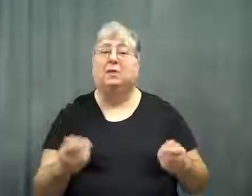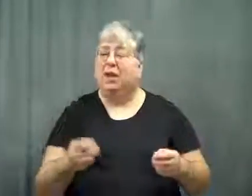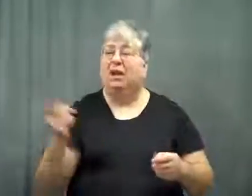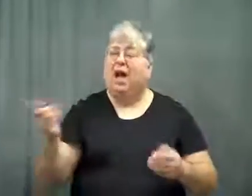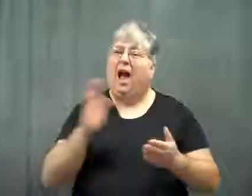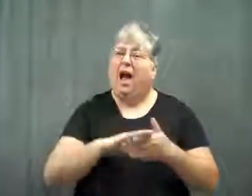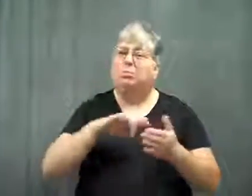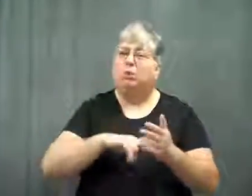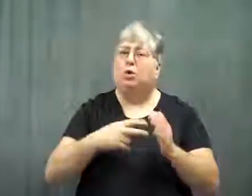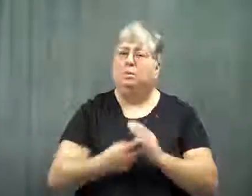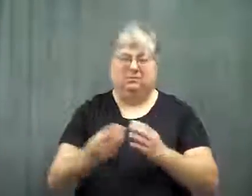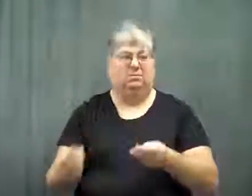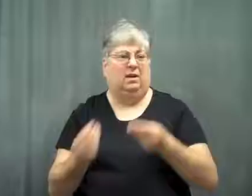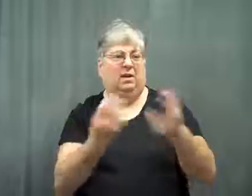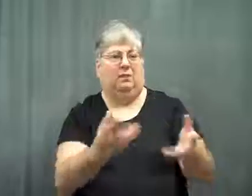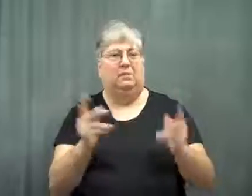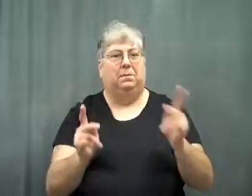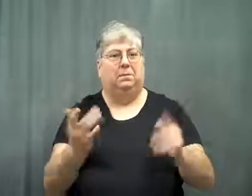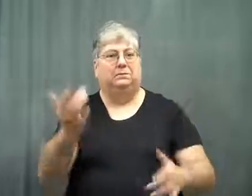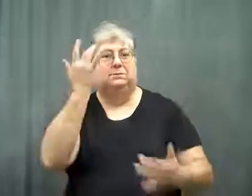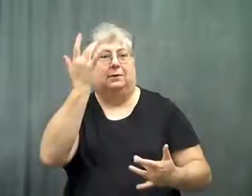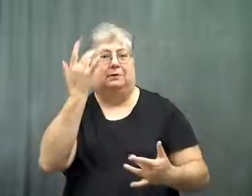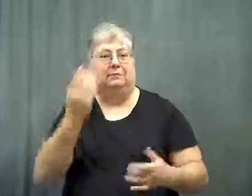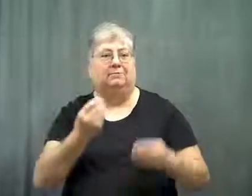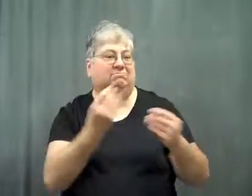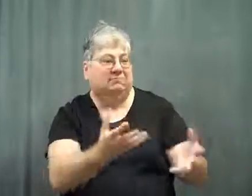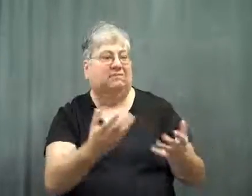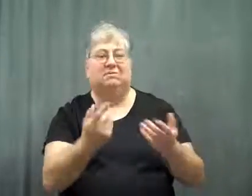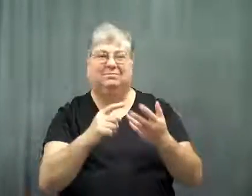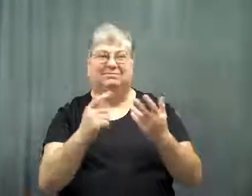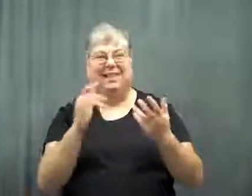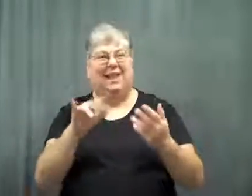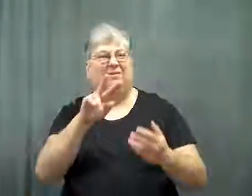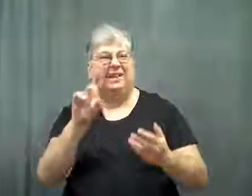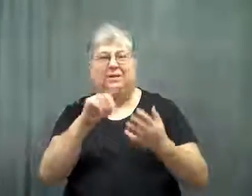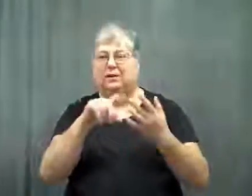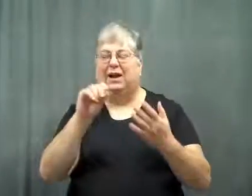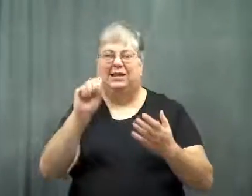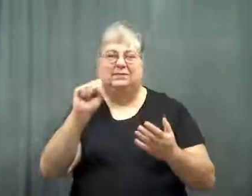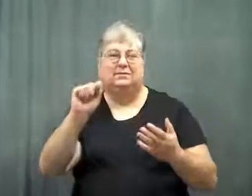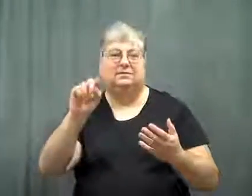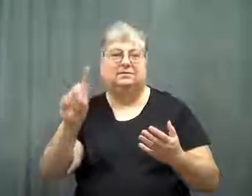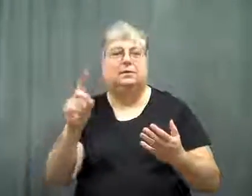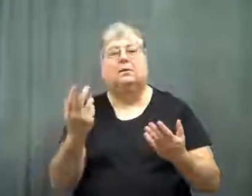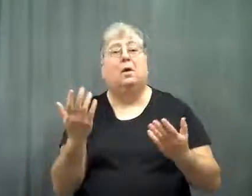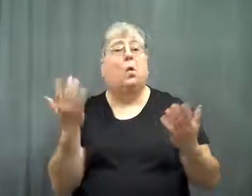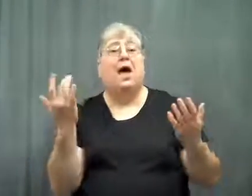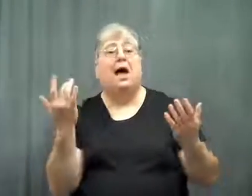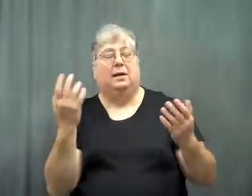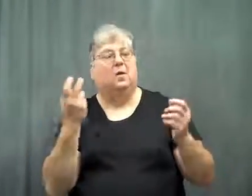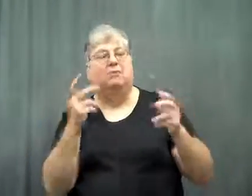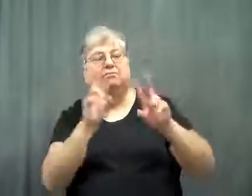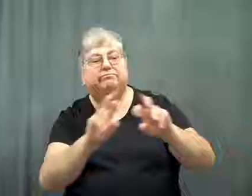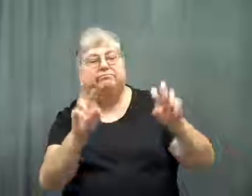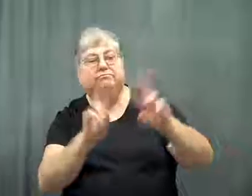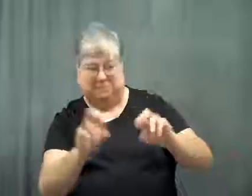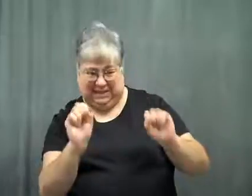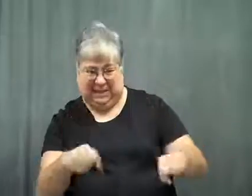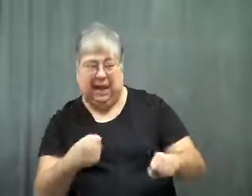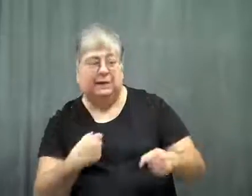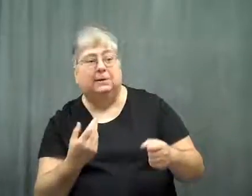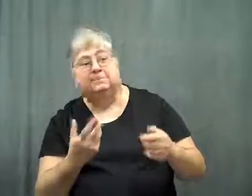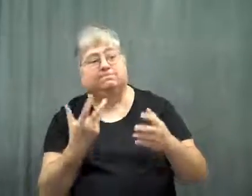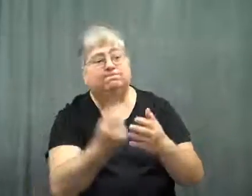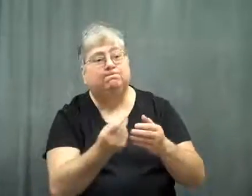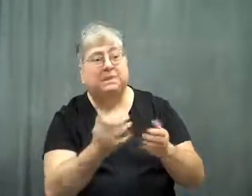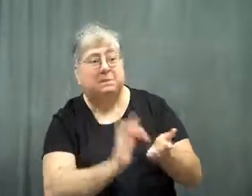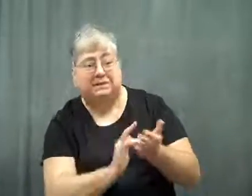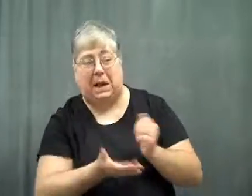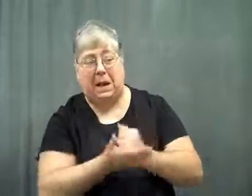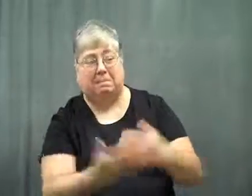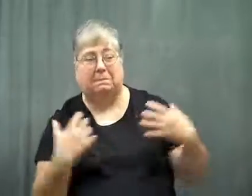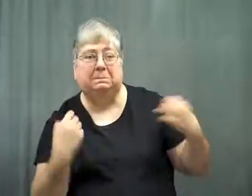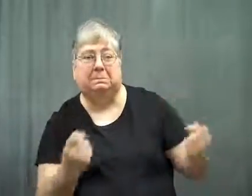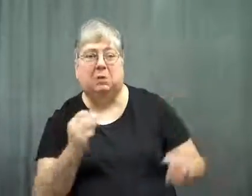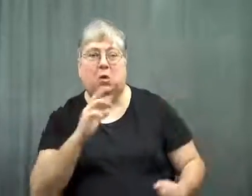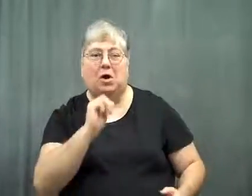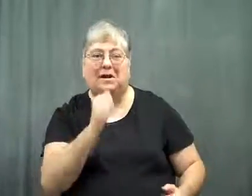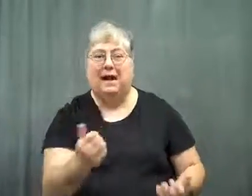They deliberately gave people illnesses such as STDs to see if they could be cured